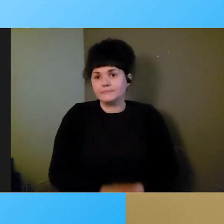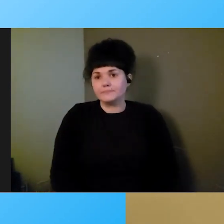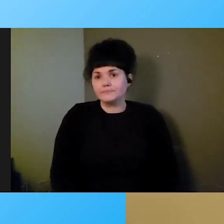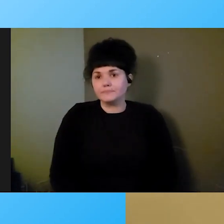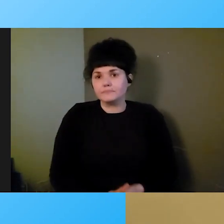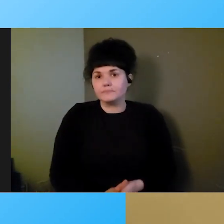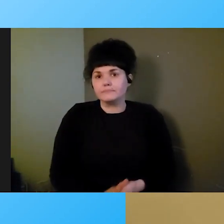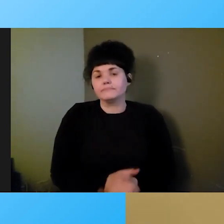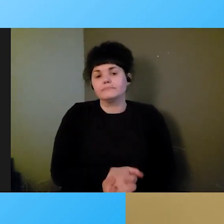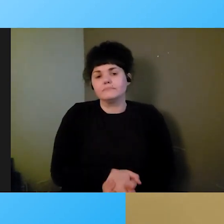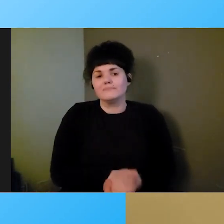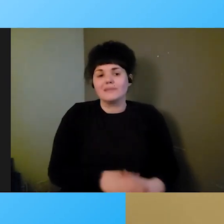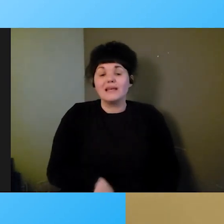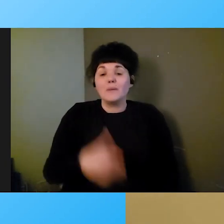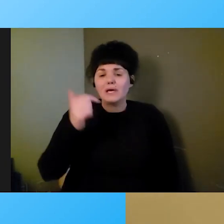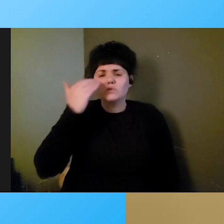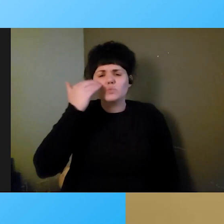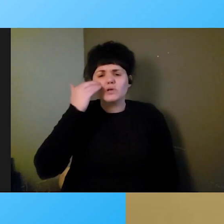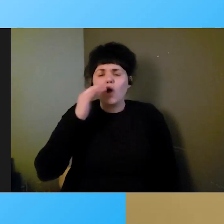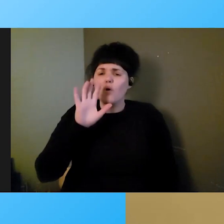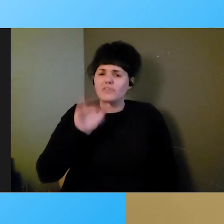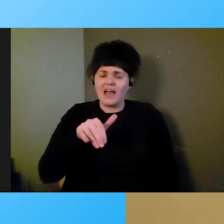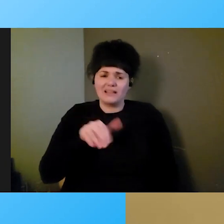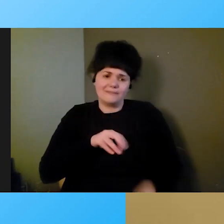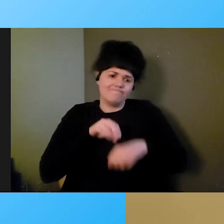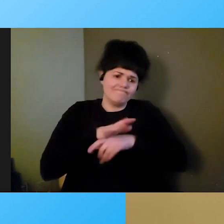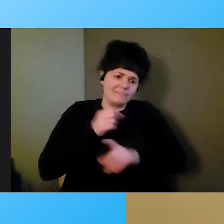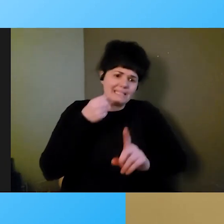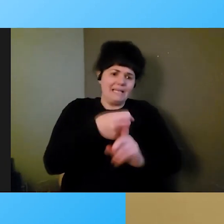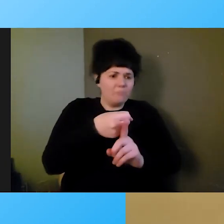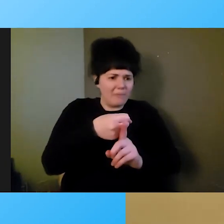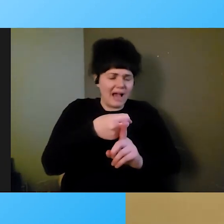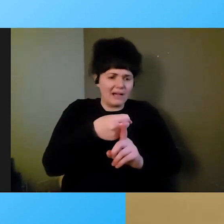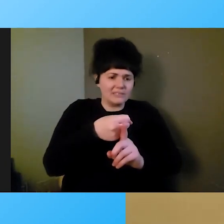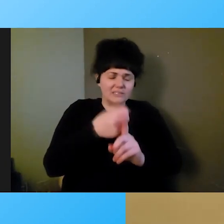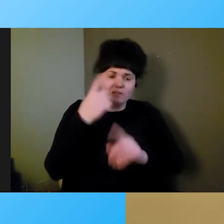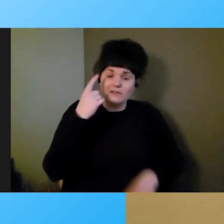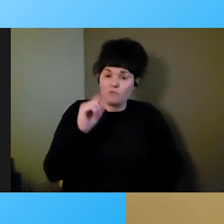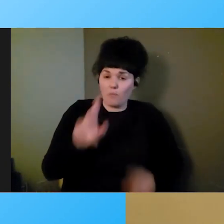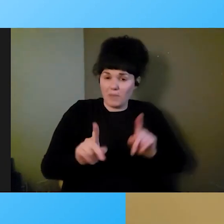the disproportionate impact for people with disabilities